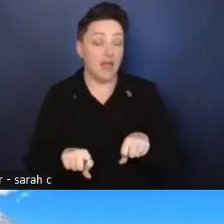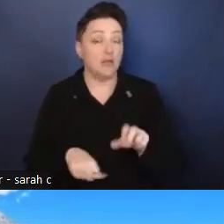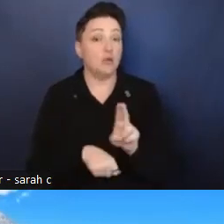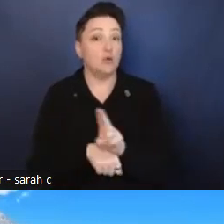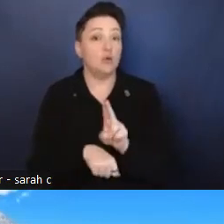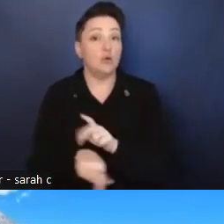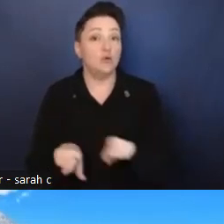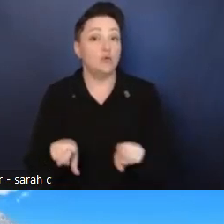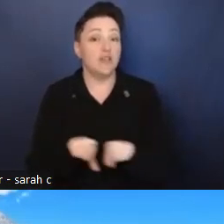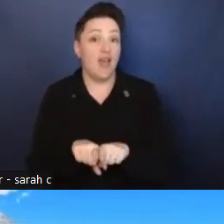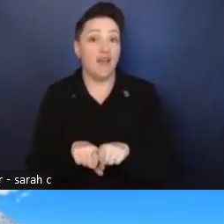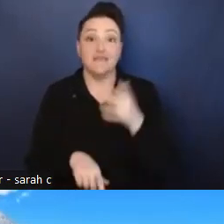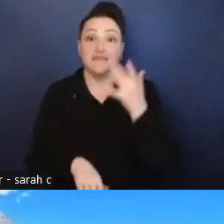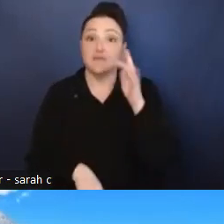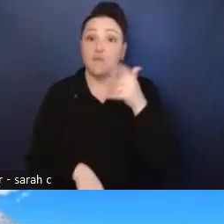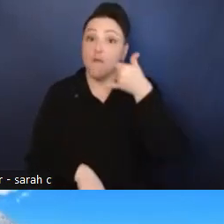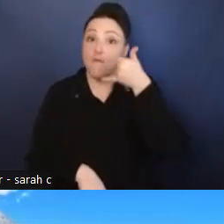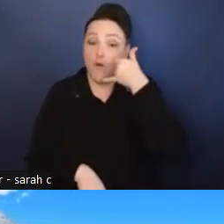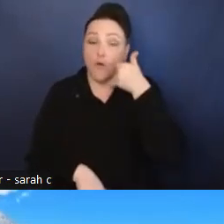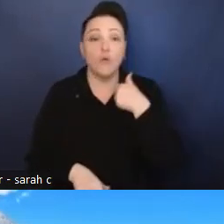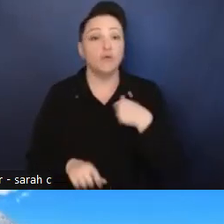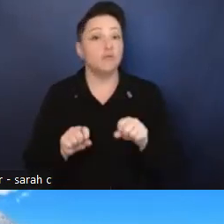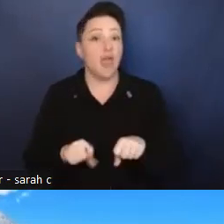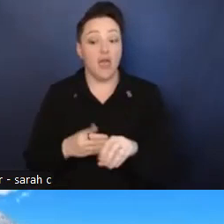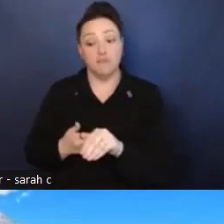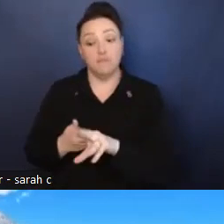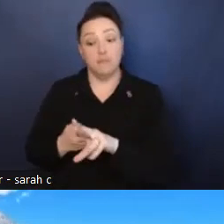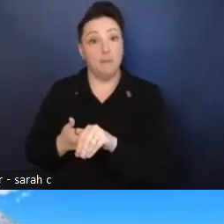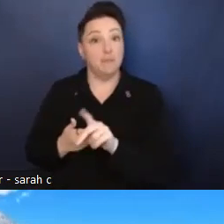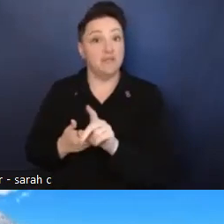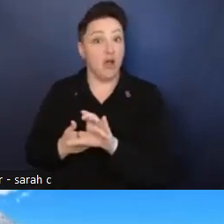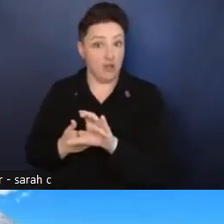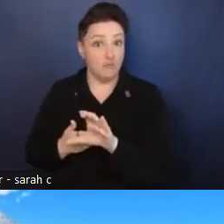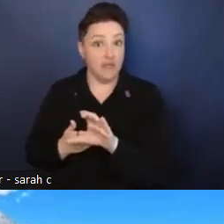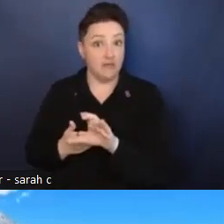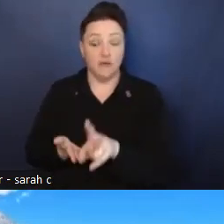verification. That's a pretty big deal I’m excited about. You can't go through the whole application